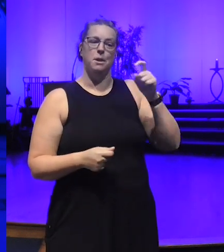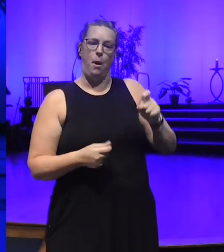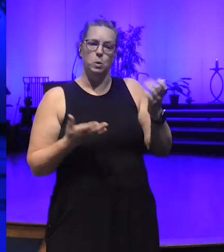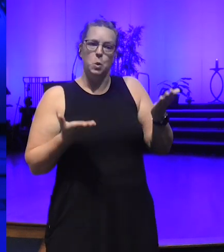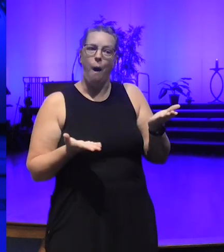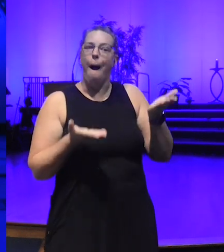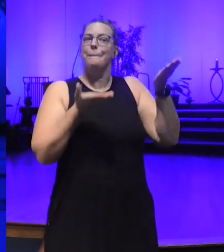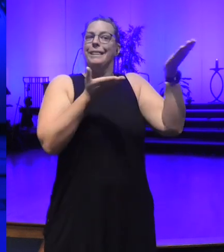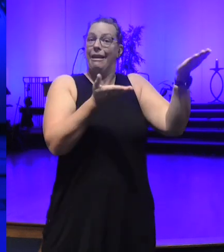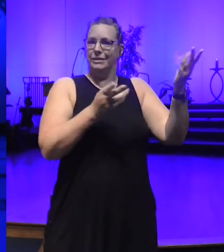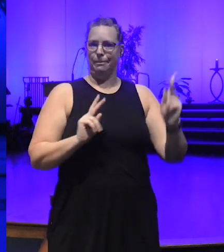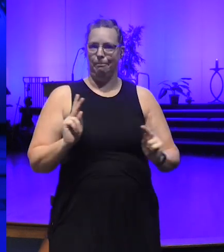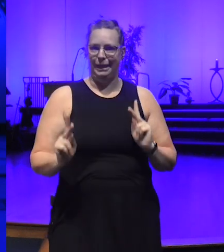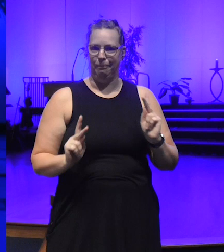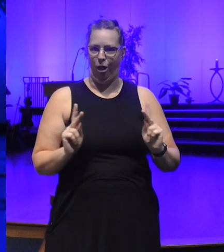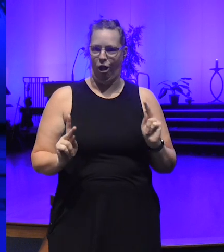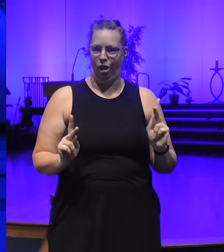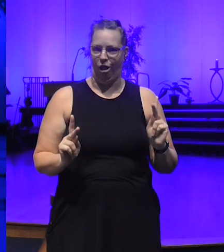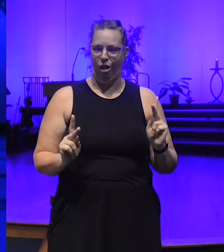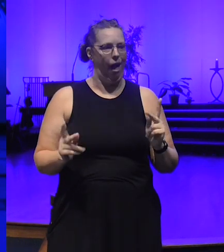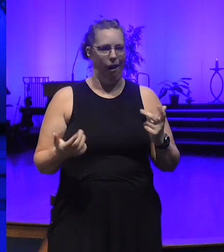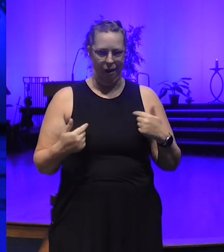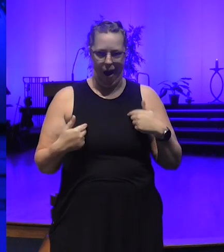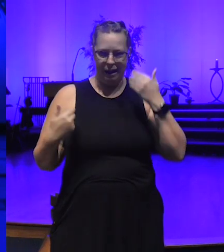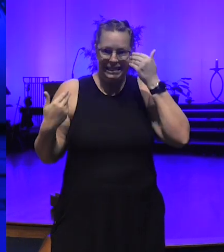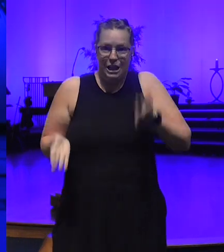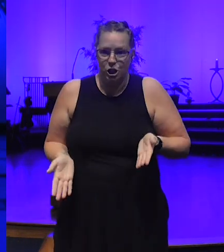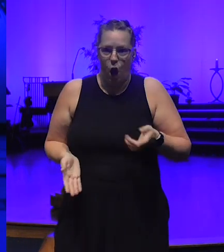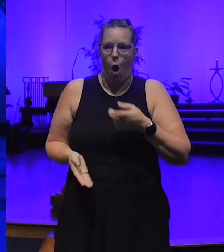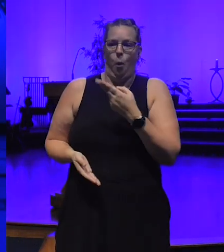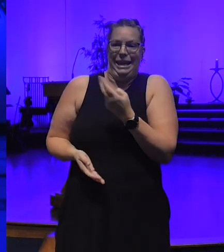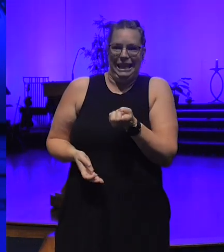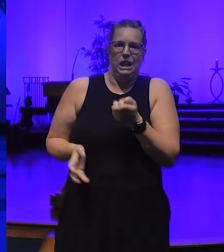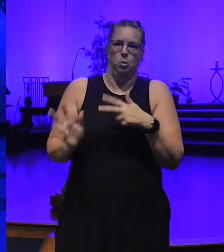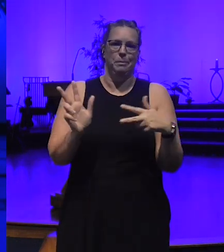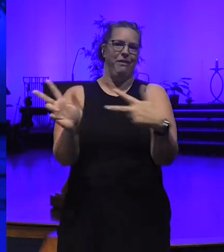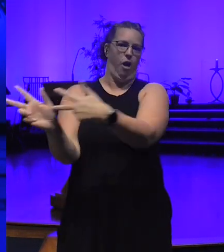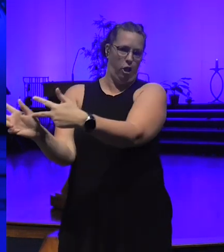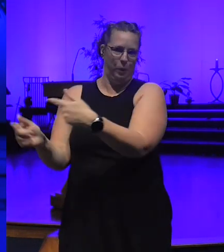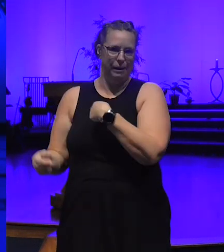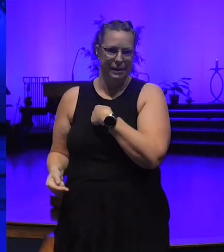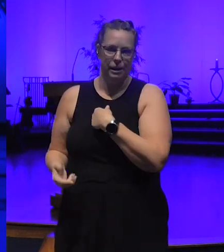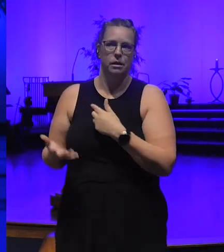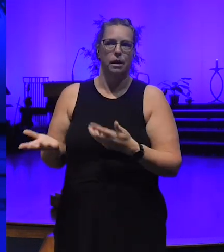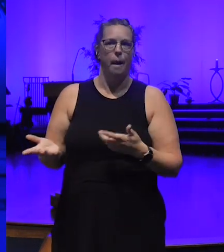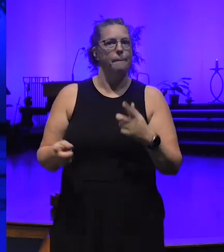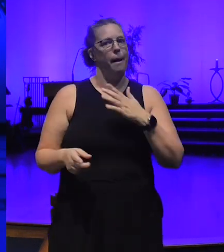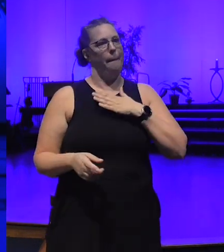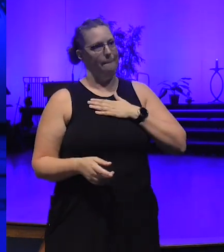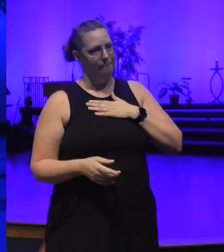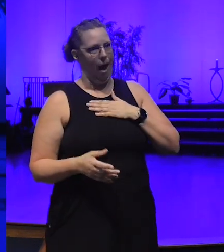even though I didn't know he was a congregate at Mile High Church shouldn't my composure be